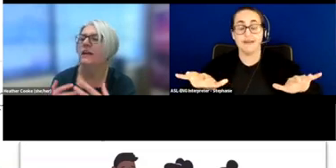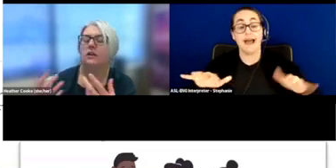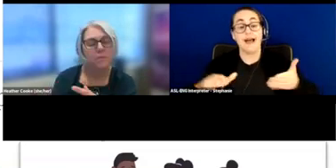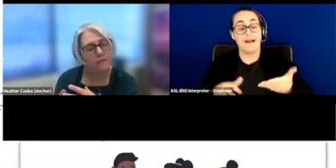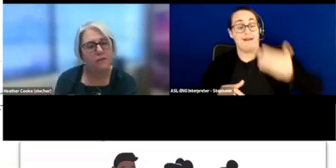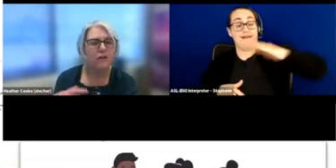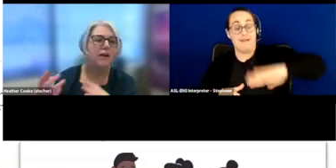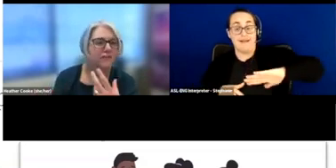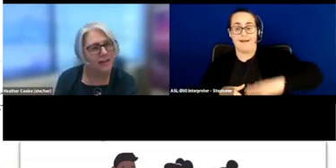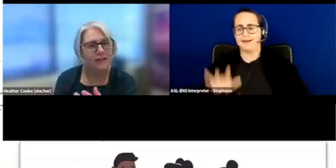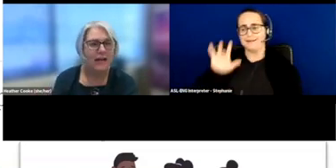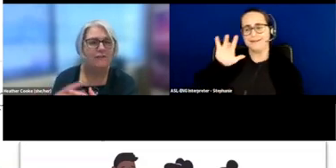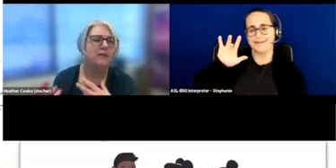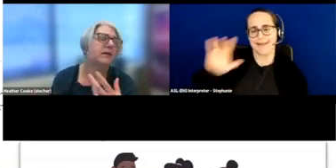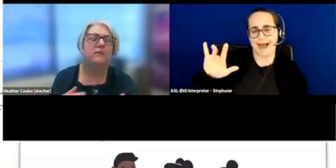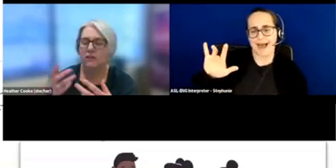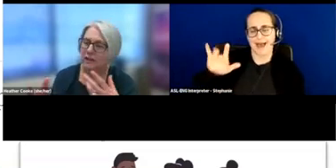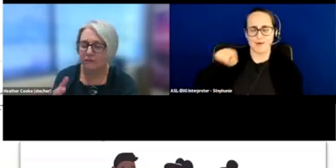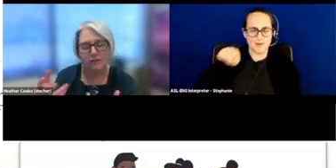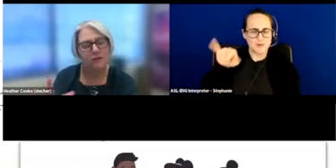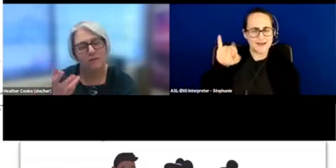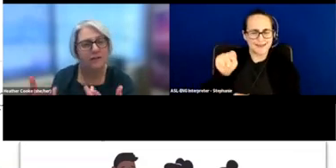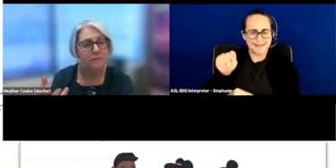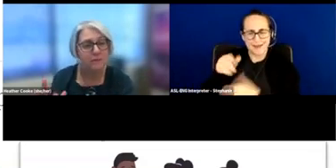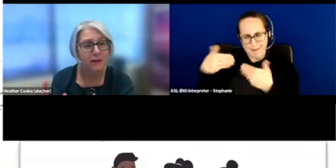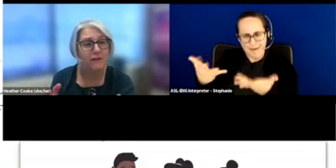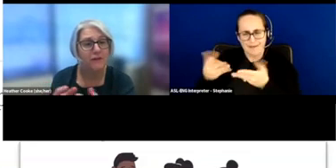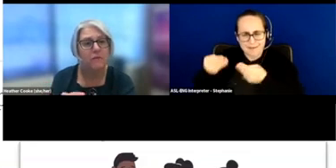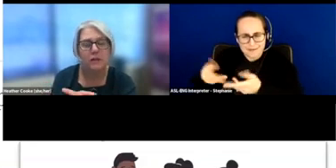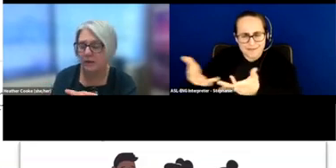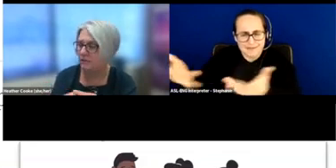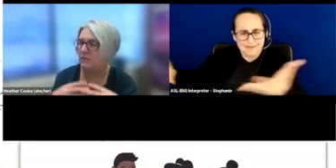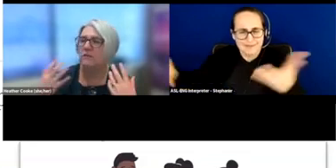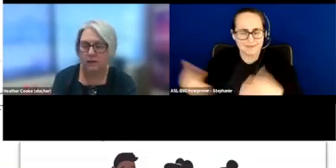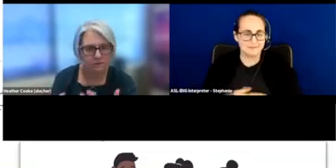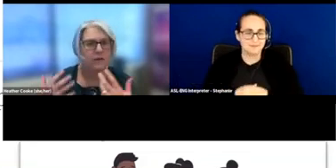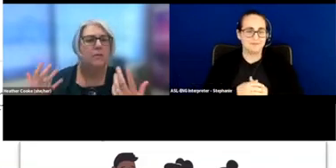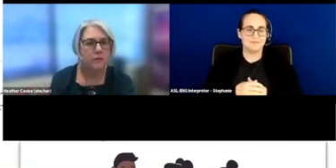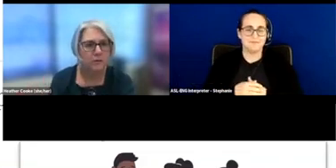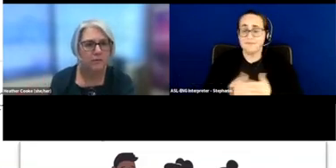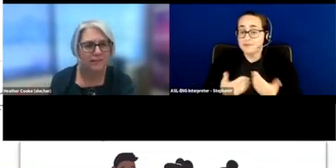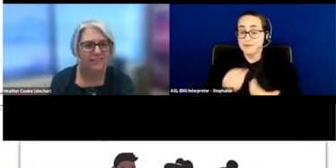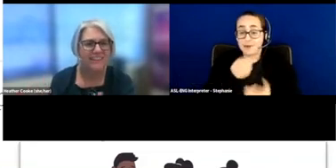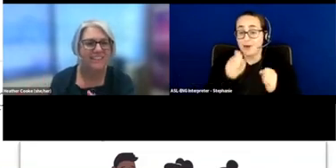those off staff can have them and just kind of, you know, leave them around about the workplace just to kind of